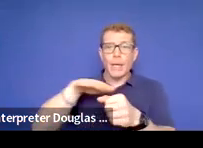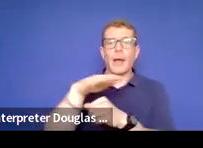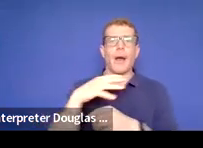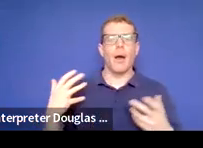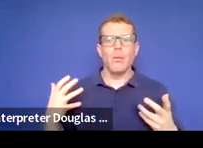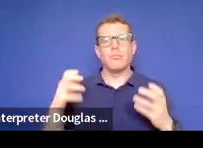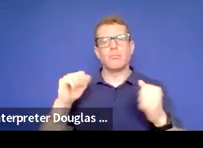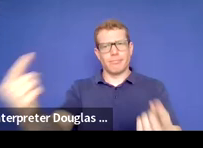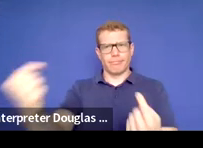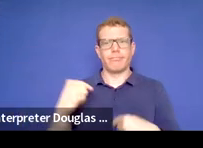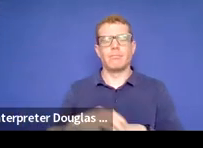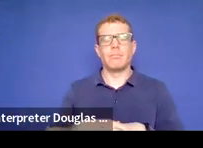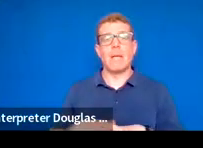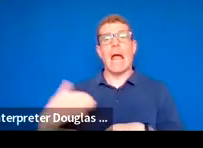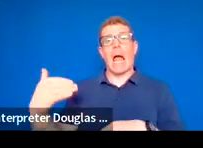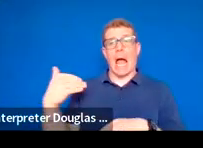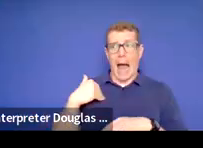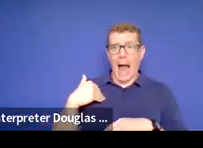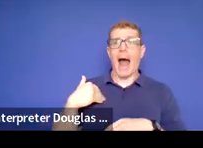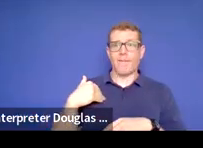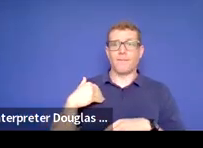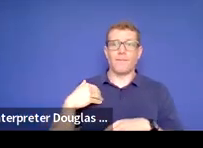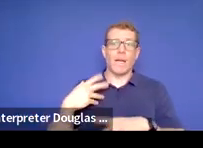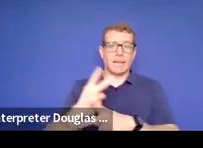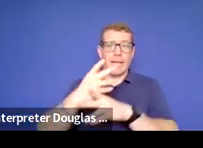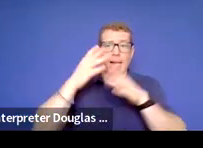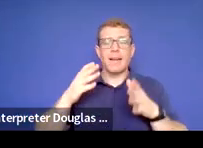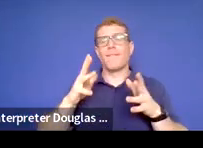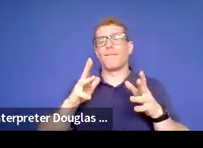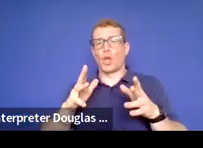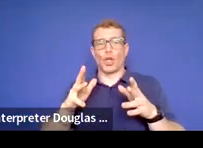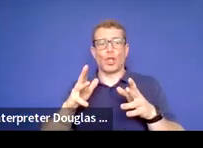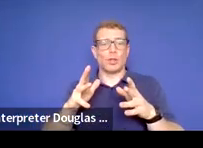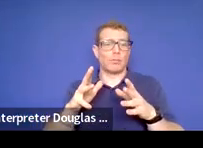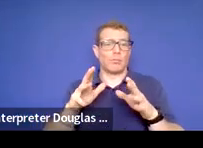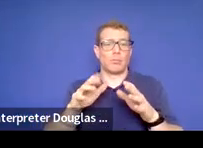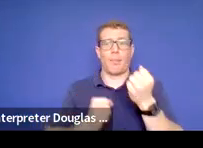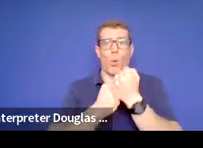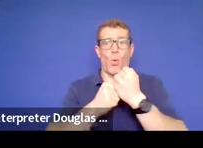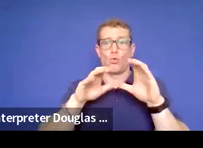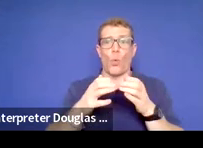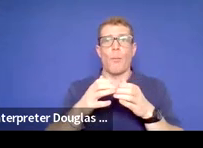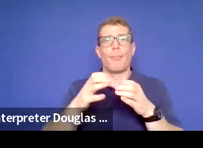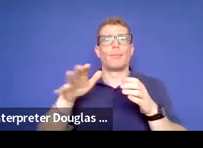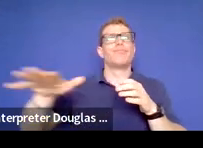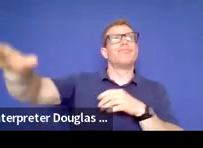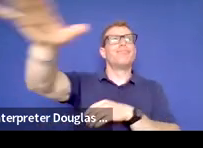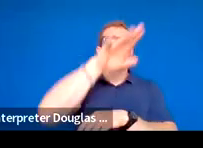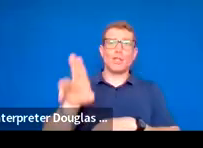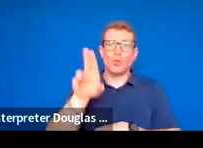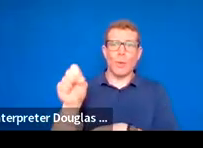are across. We literally have people across the country who participate. We have a terrific lunch and learn program all online.